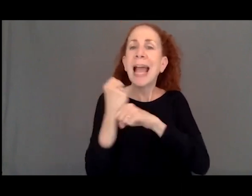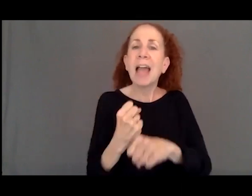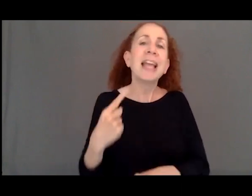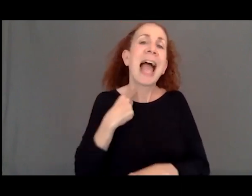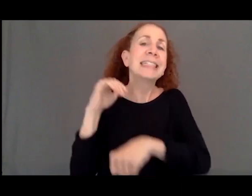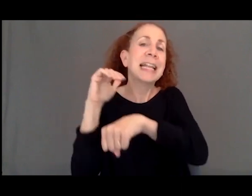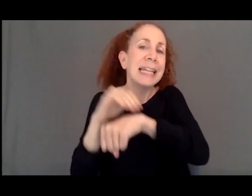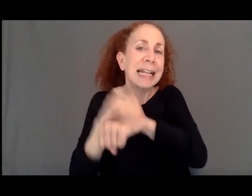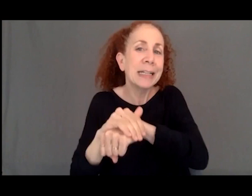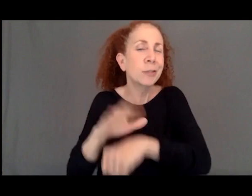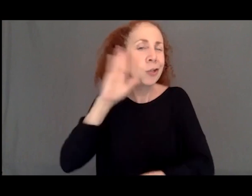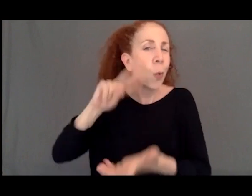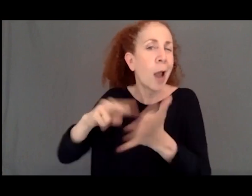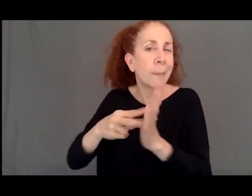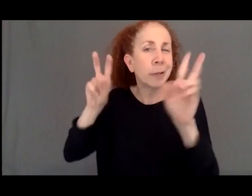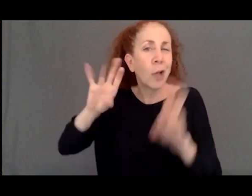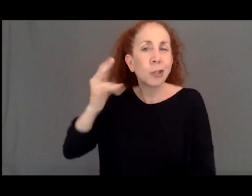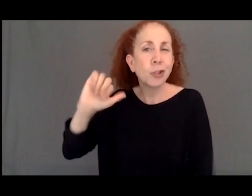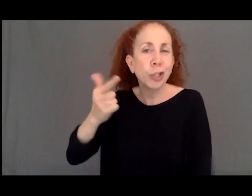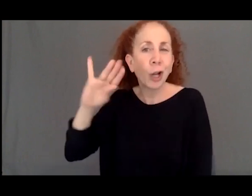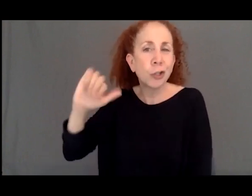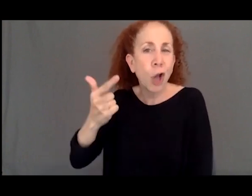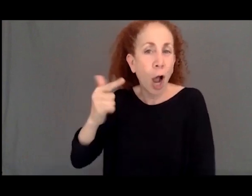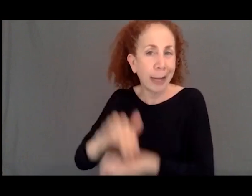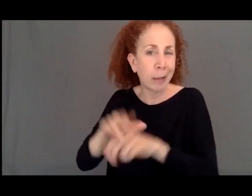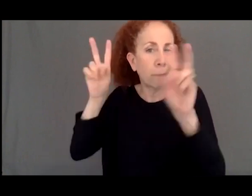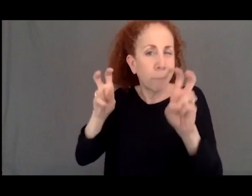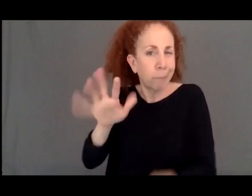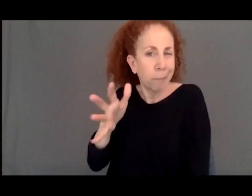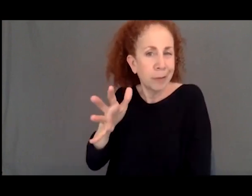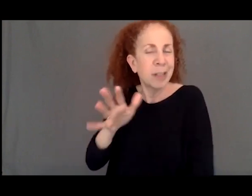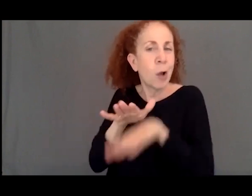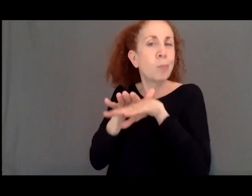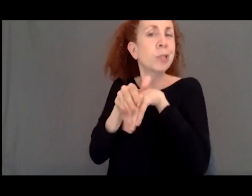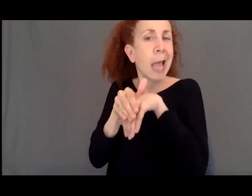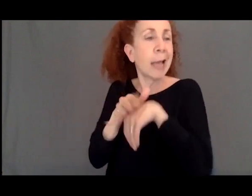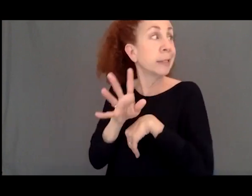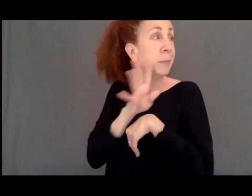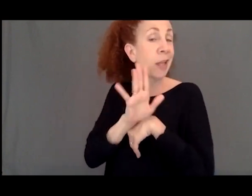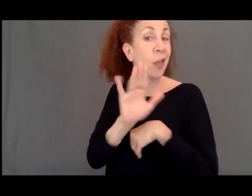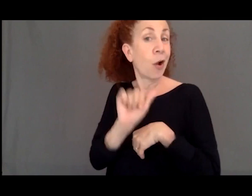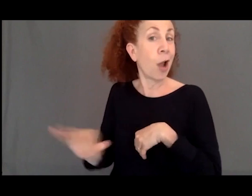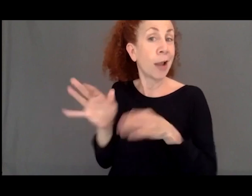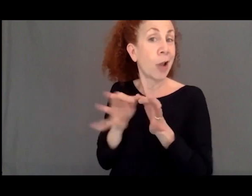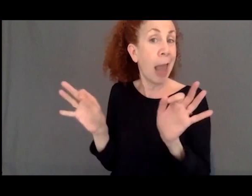English? You know what I mean-- Ching-Chong English-- just to pretend they are speaking in an Asian language